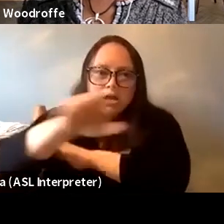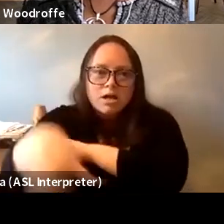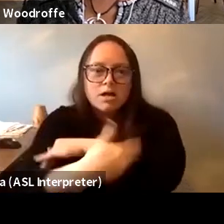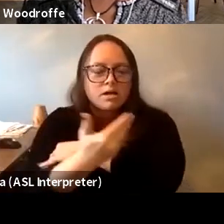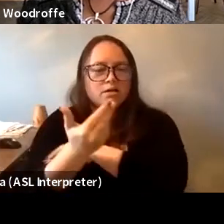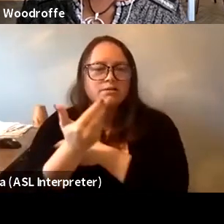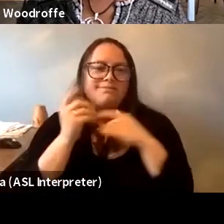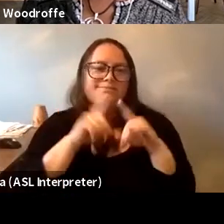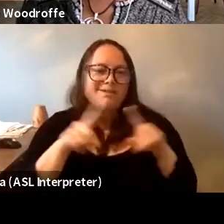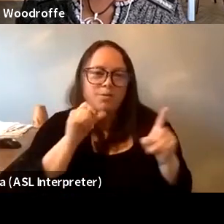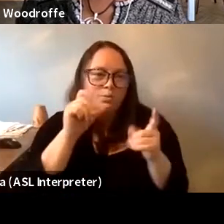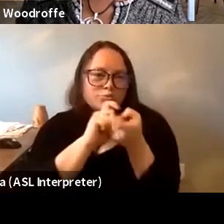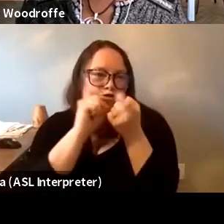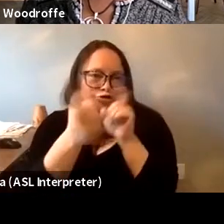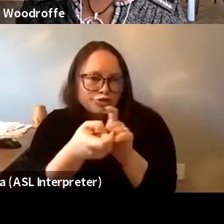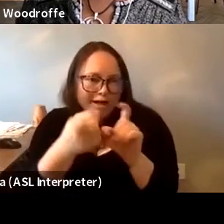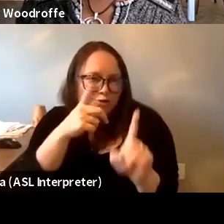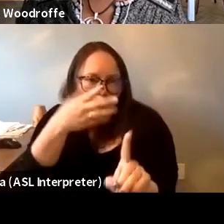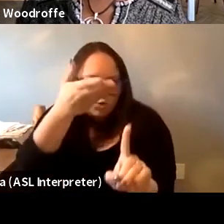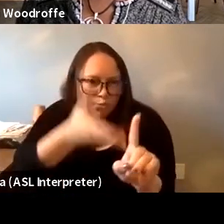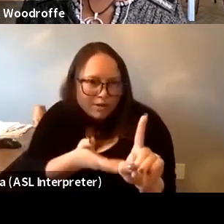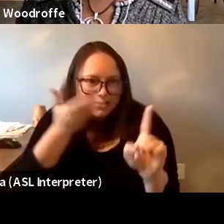change out, you know, what he's got in it. So,